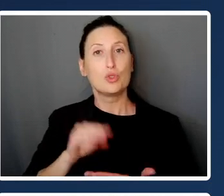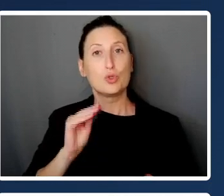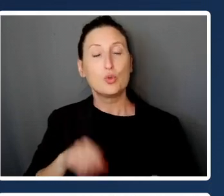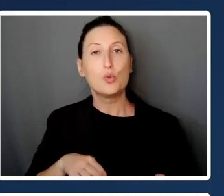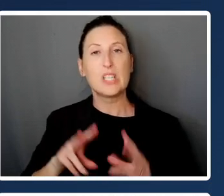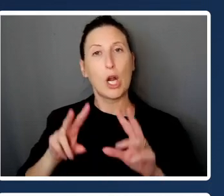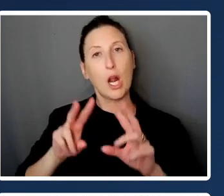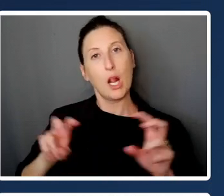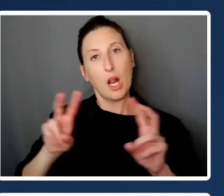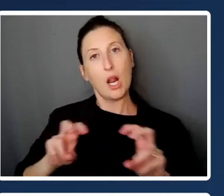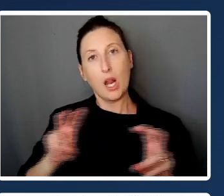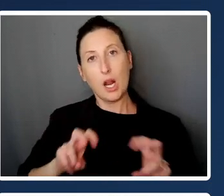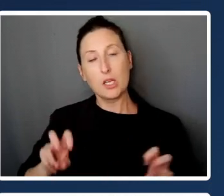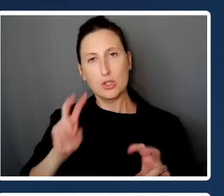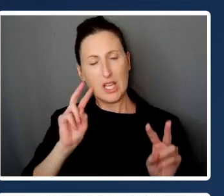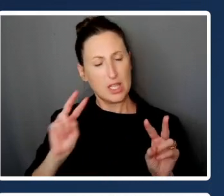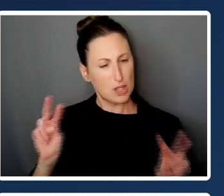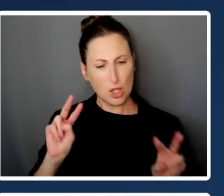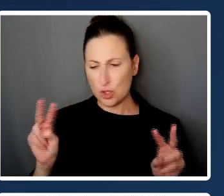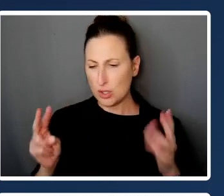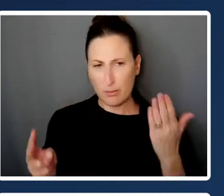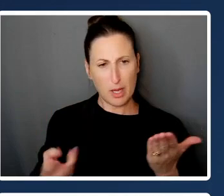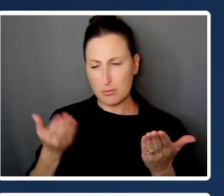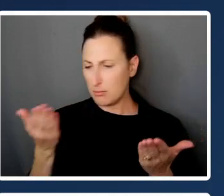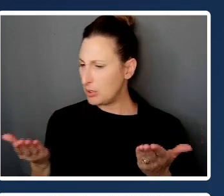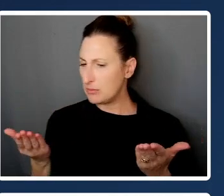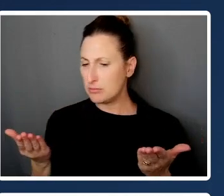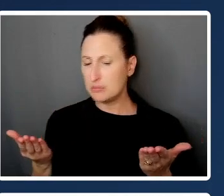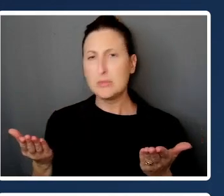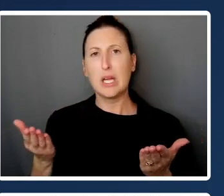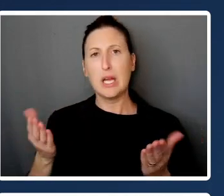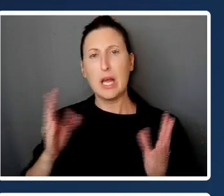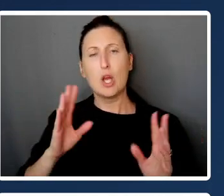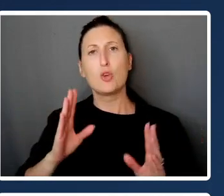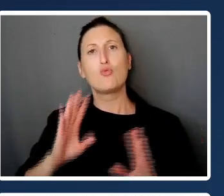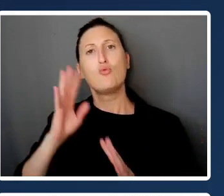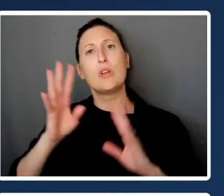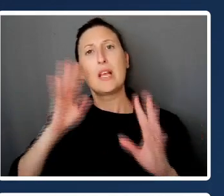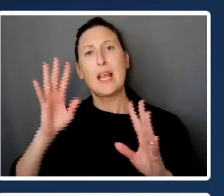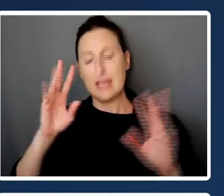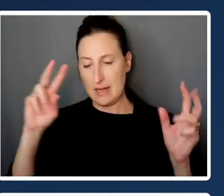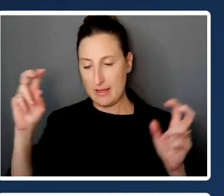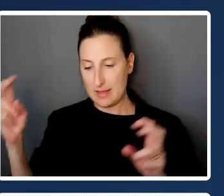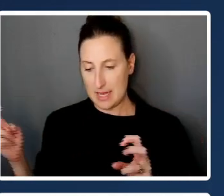at everything and look at all the content and come up with themes from the interviews to feed their